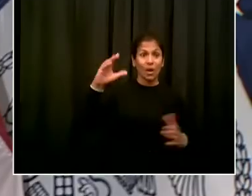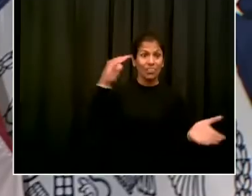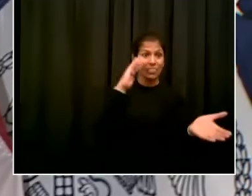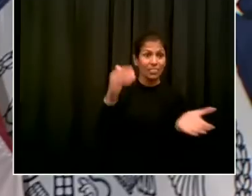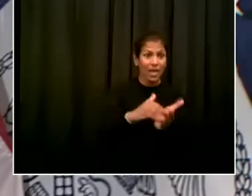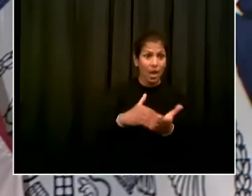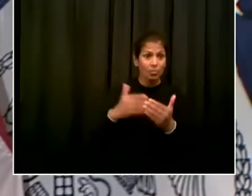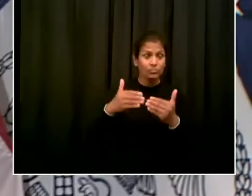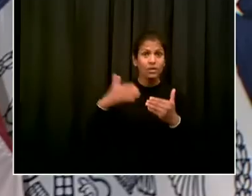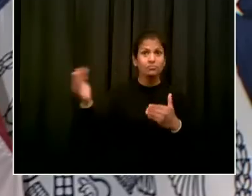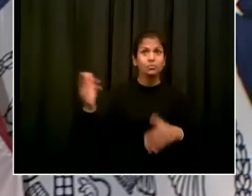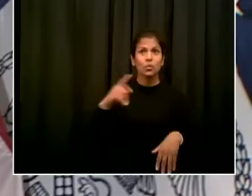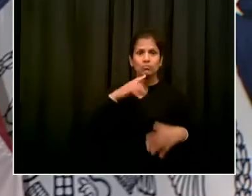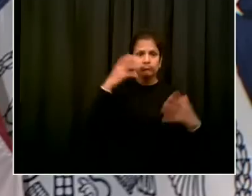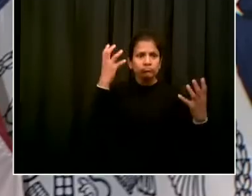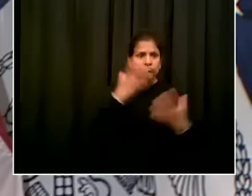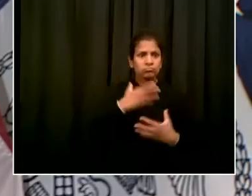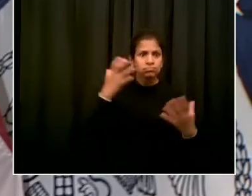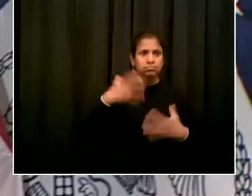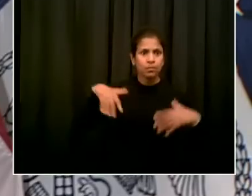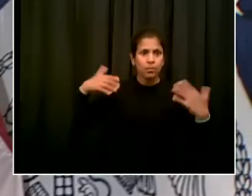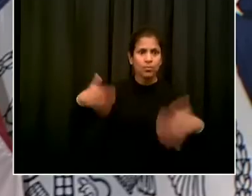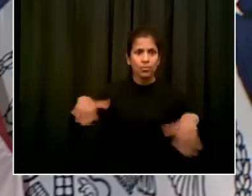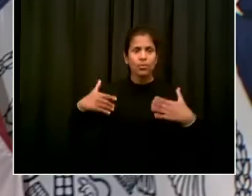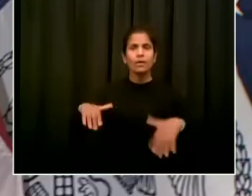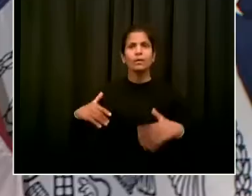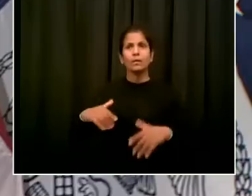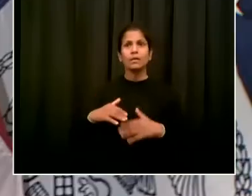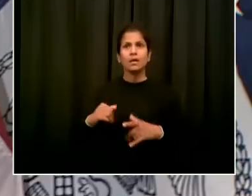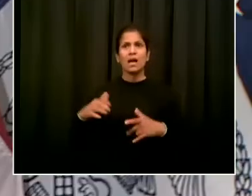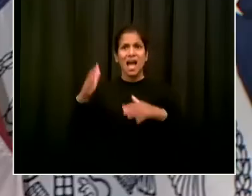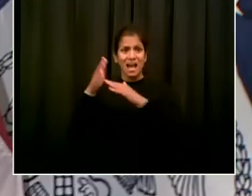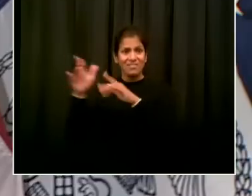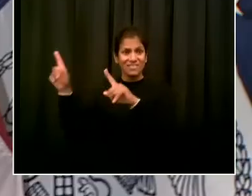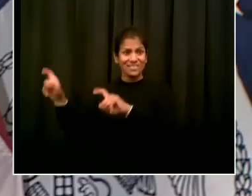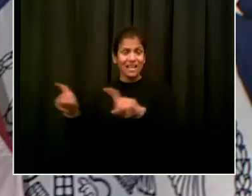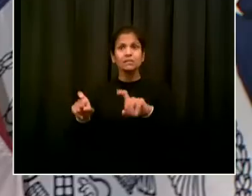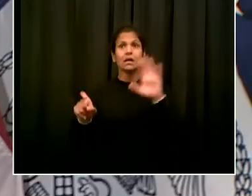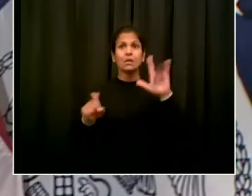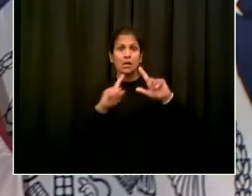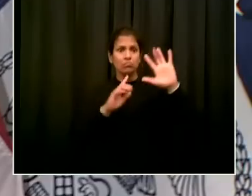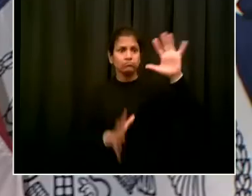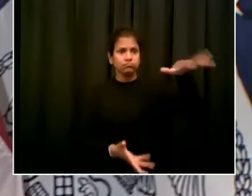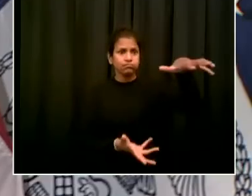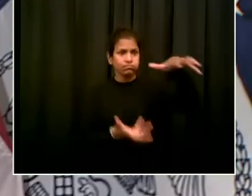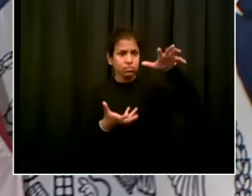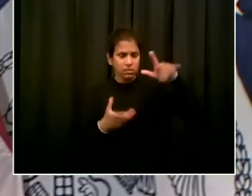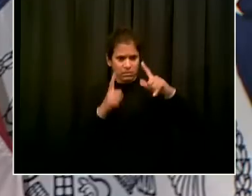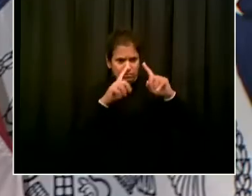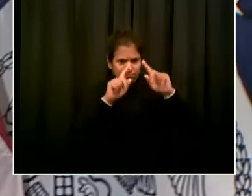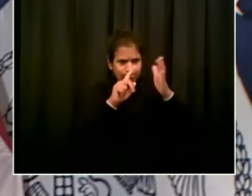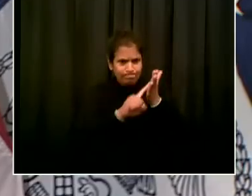250,000 TESTS, THAT WILL OF